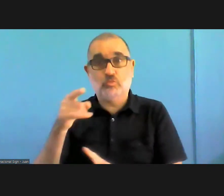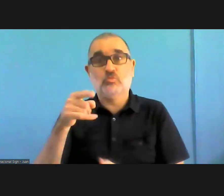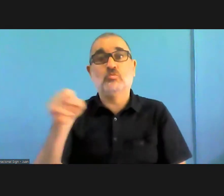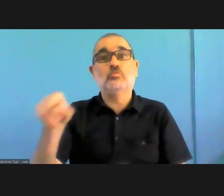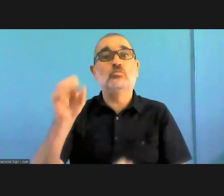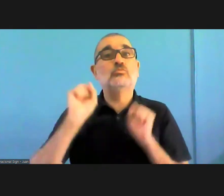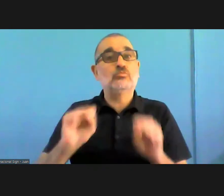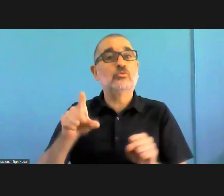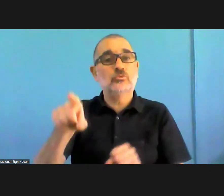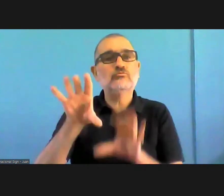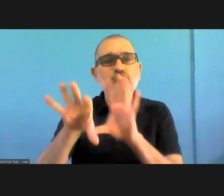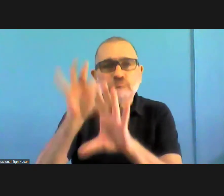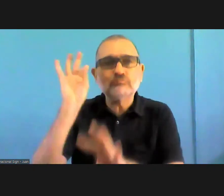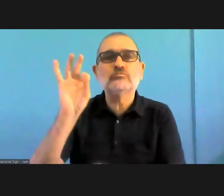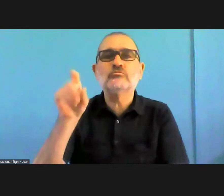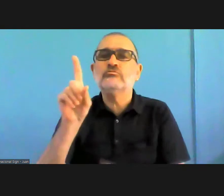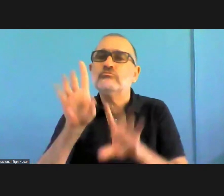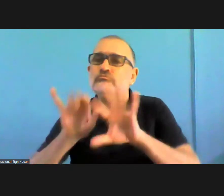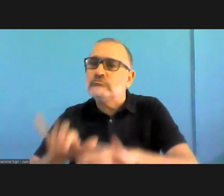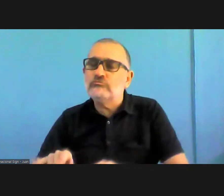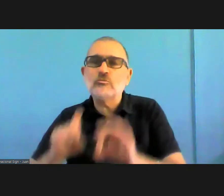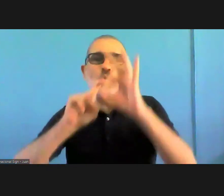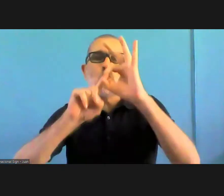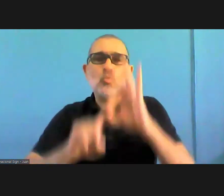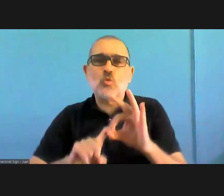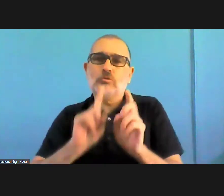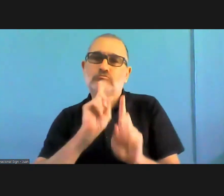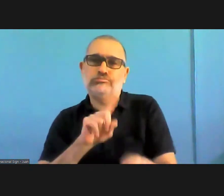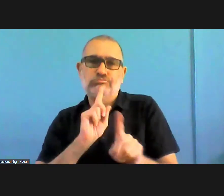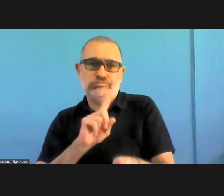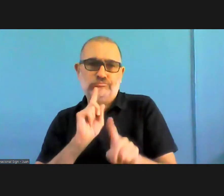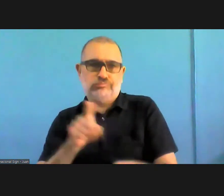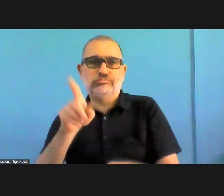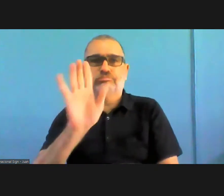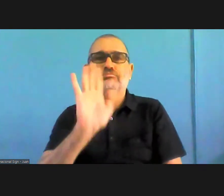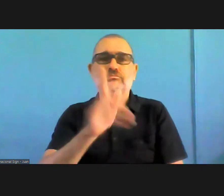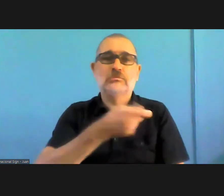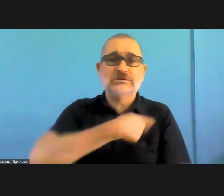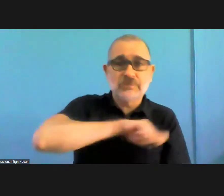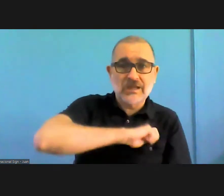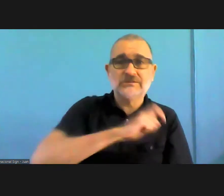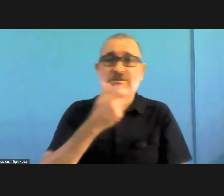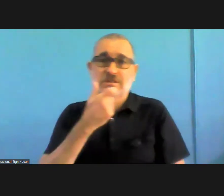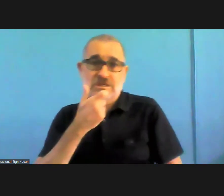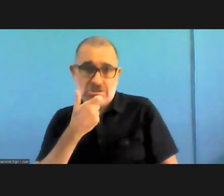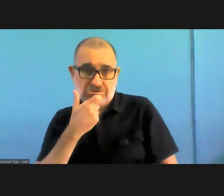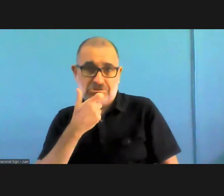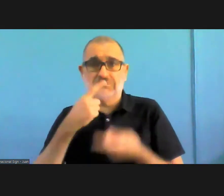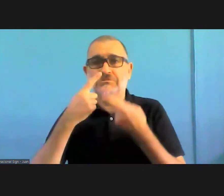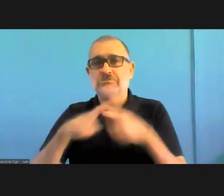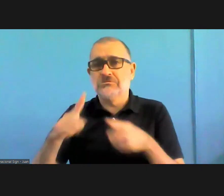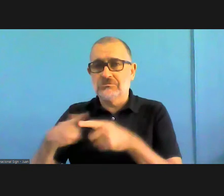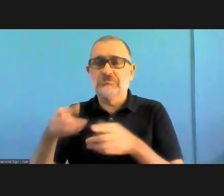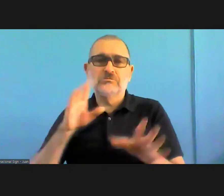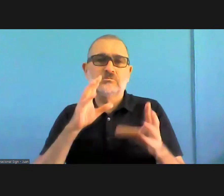perspective, from your experience, from where you're sitting , how can health systems services be improved to